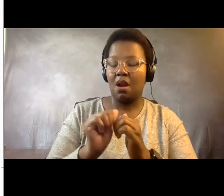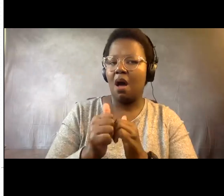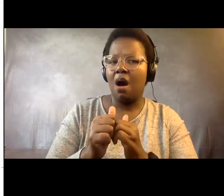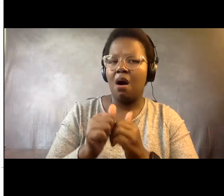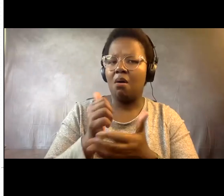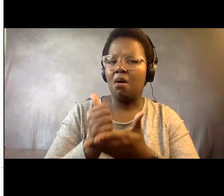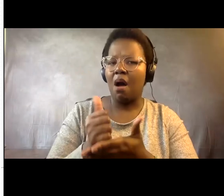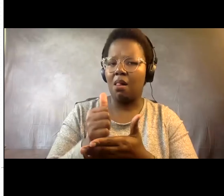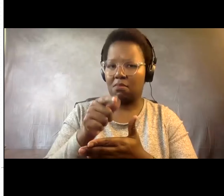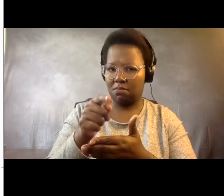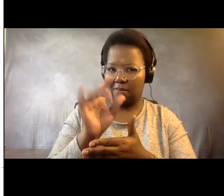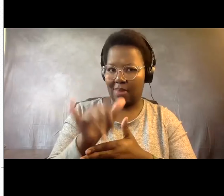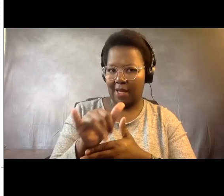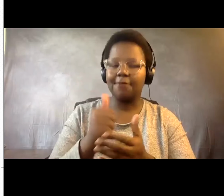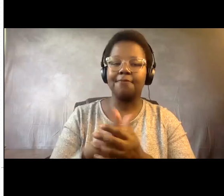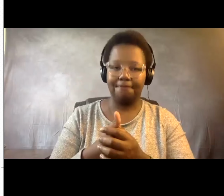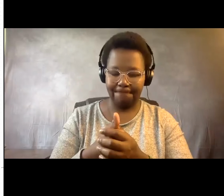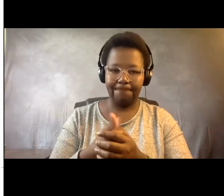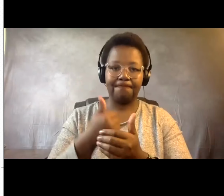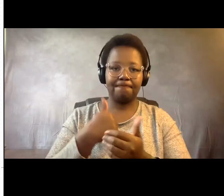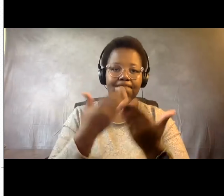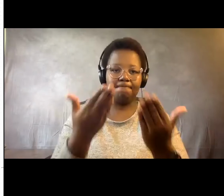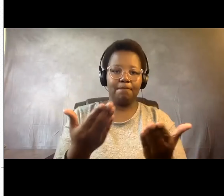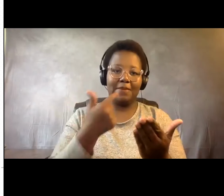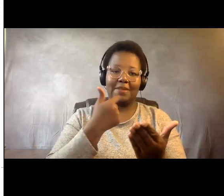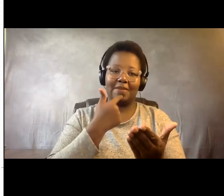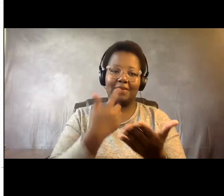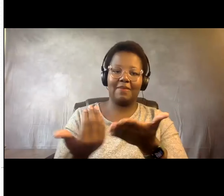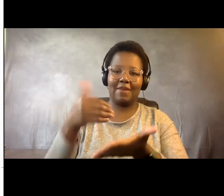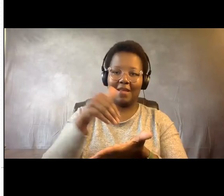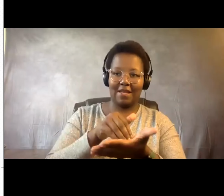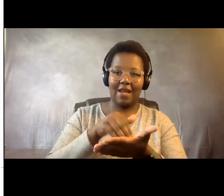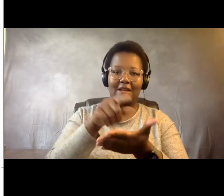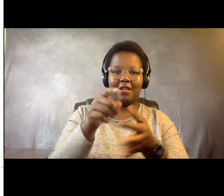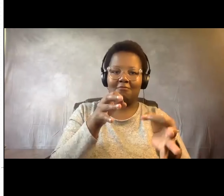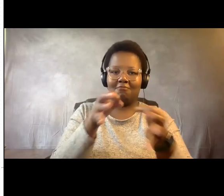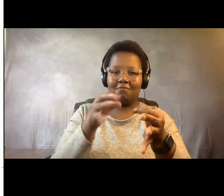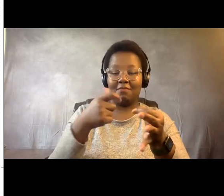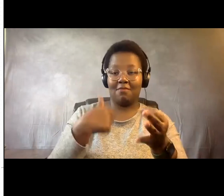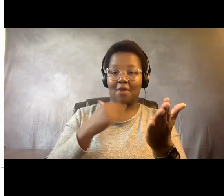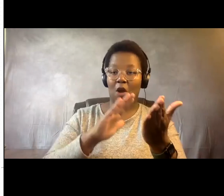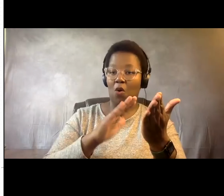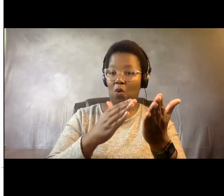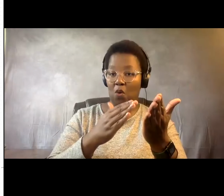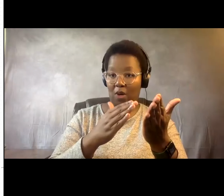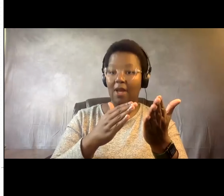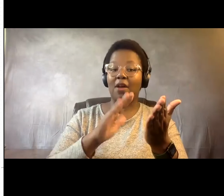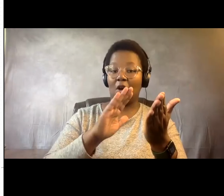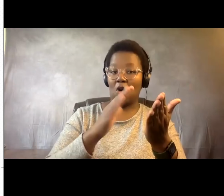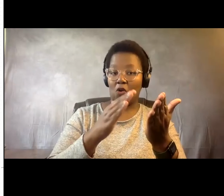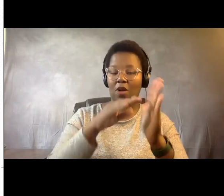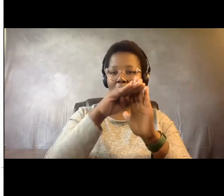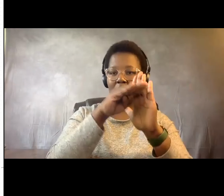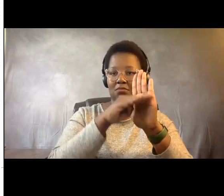Here I've, I have still my example of a cooking recipe website, this is a cooking - a detailed page.